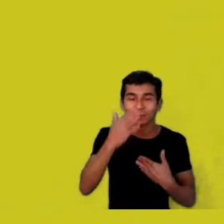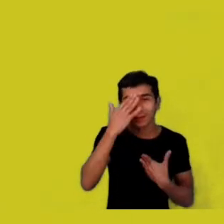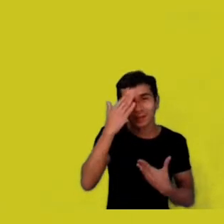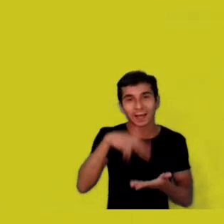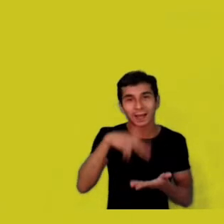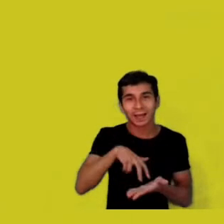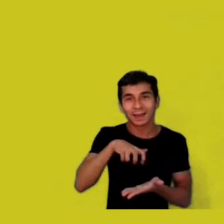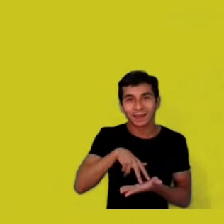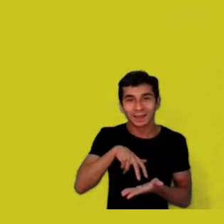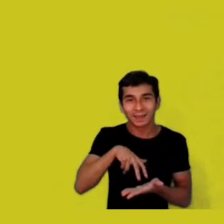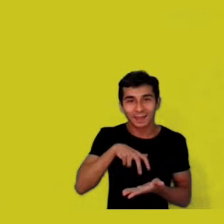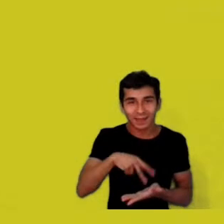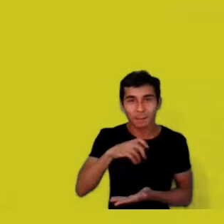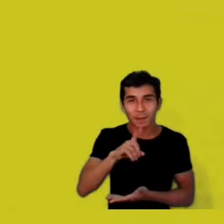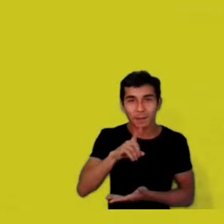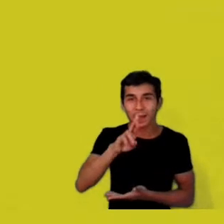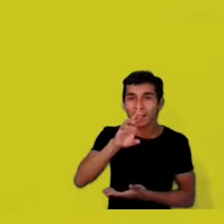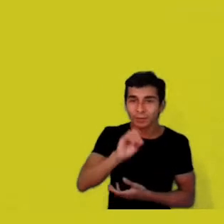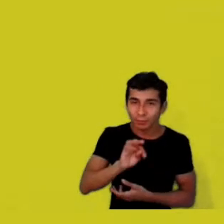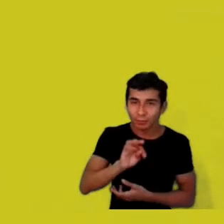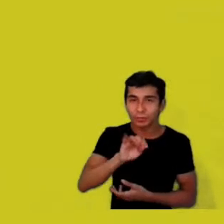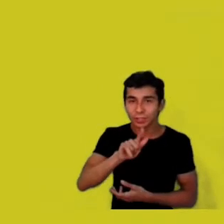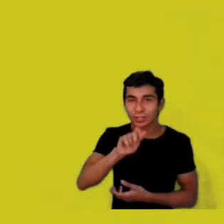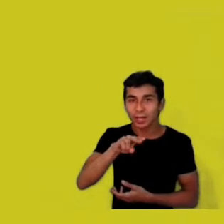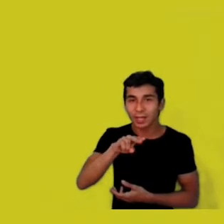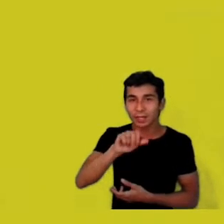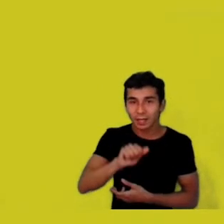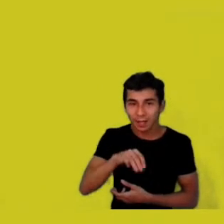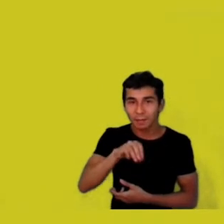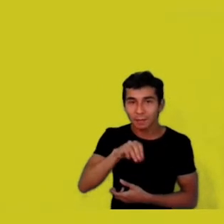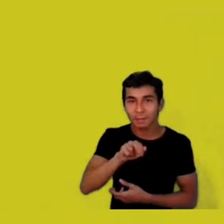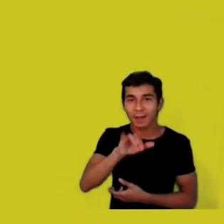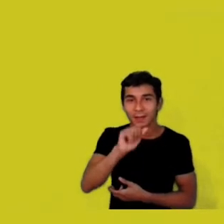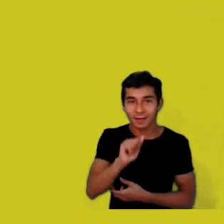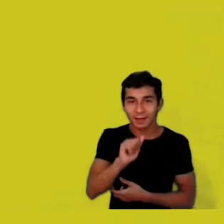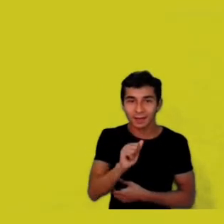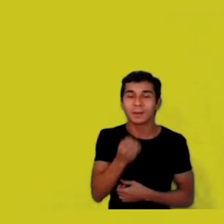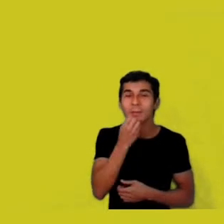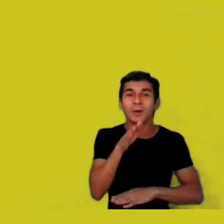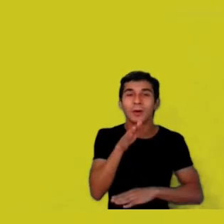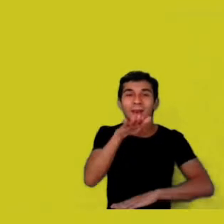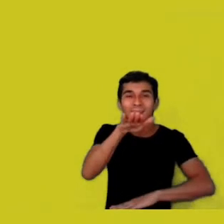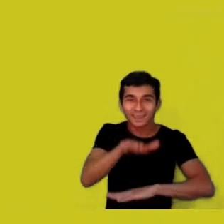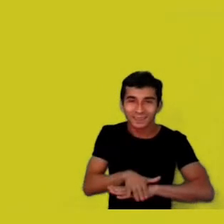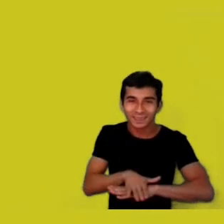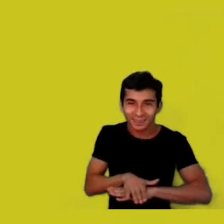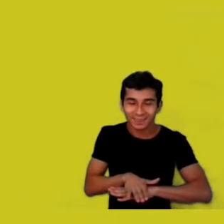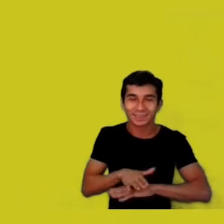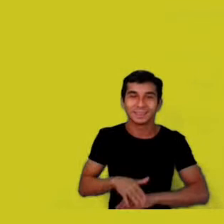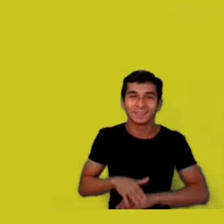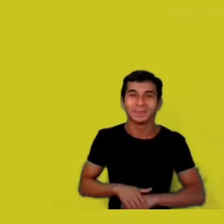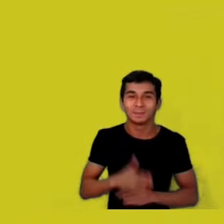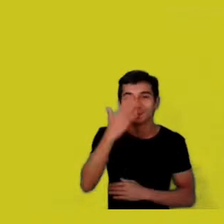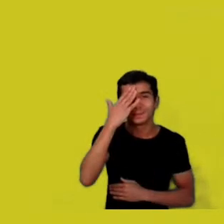Pedro, Tiganá, Maria Thaís. Good afternoon. Good afternoon, thank you.